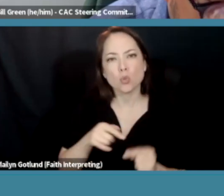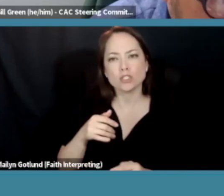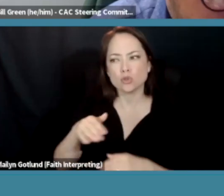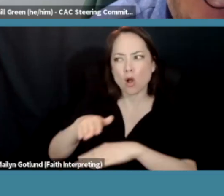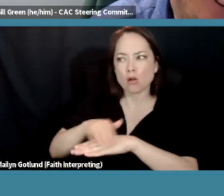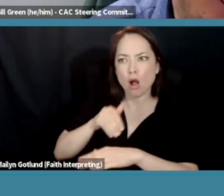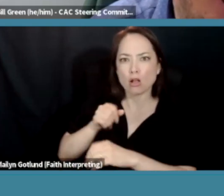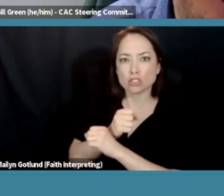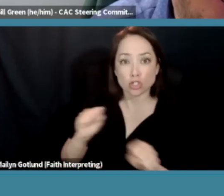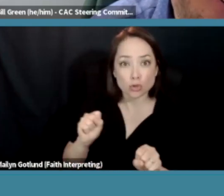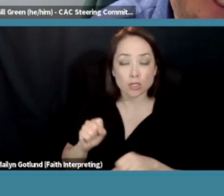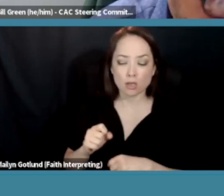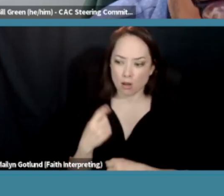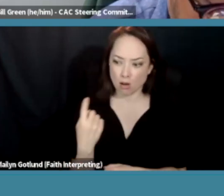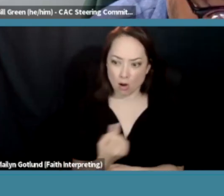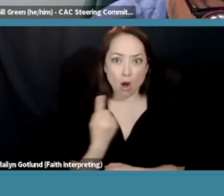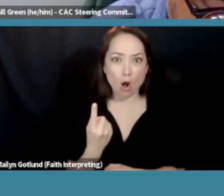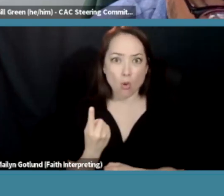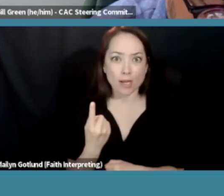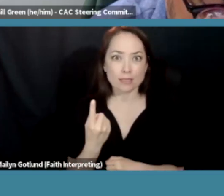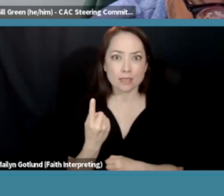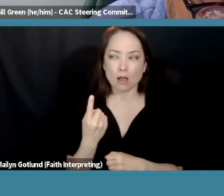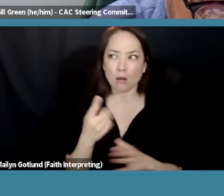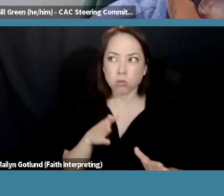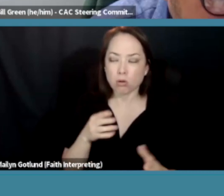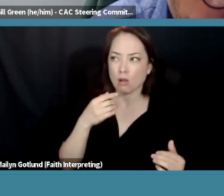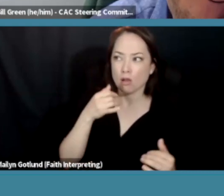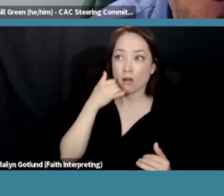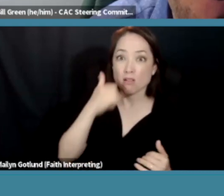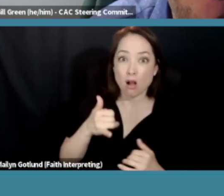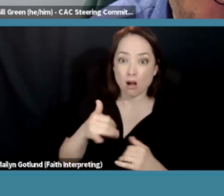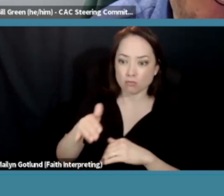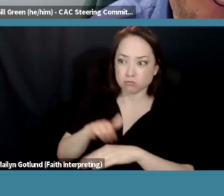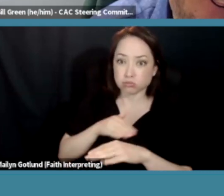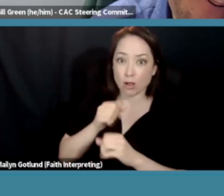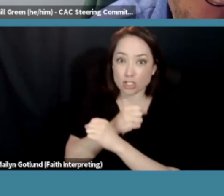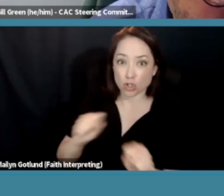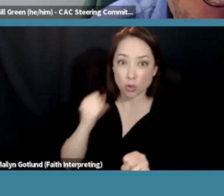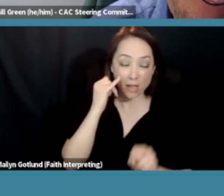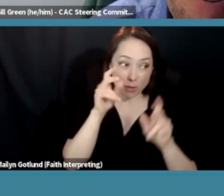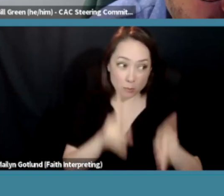Is it always the default that people will call security if someone is acting in a way that they do not feel is typical?